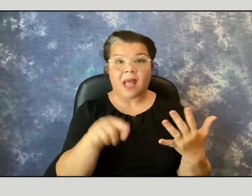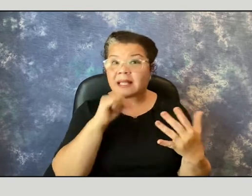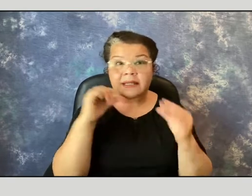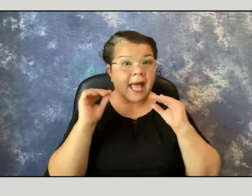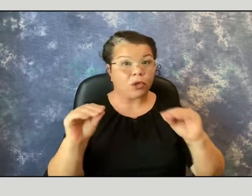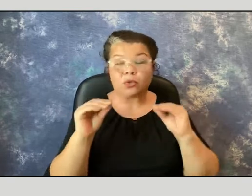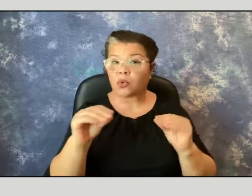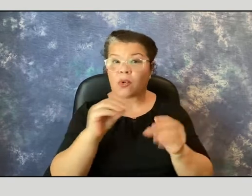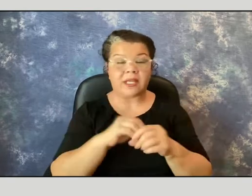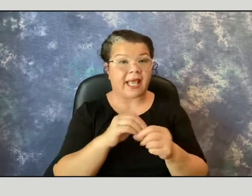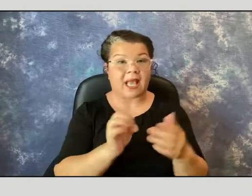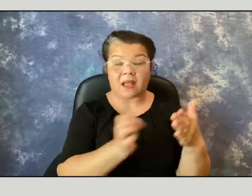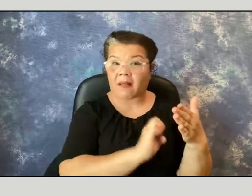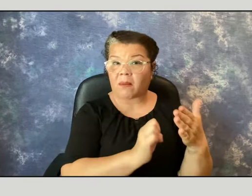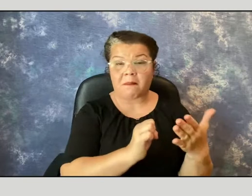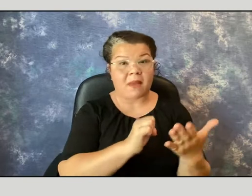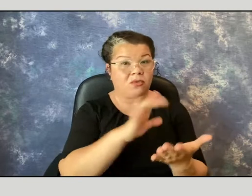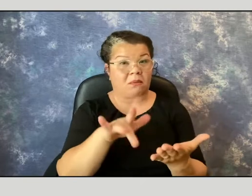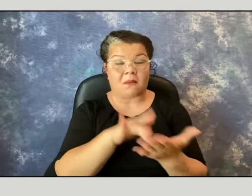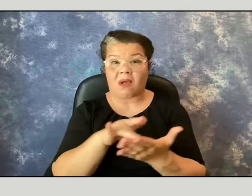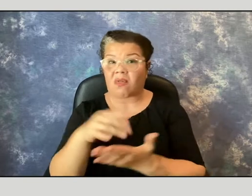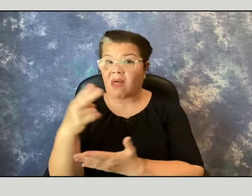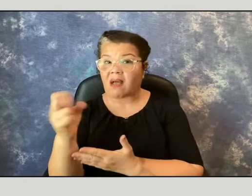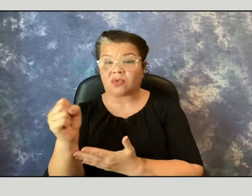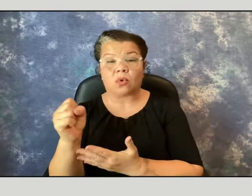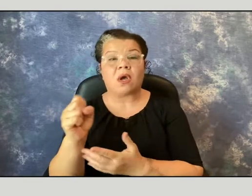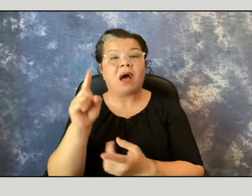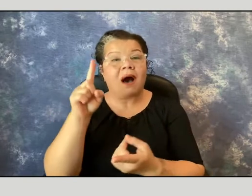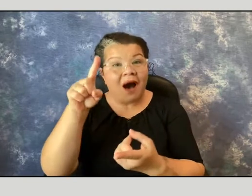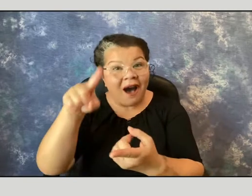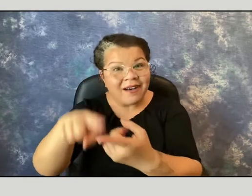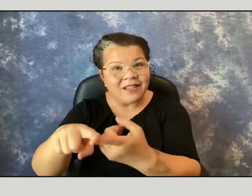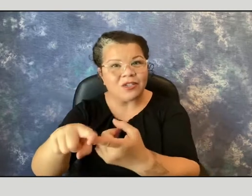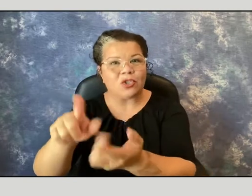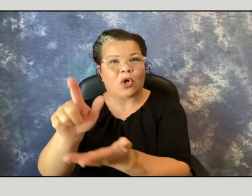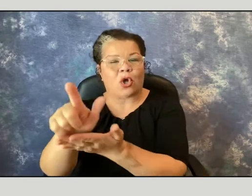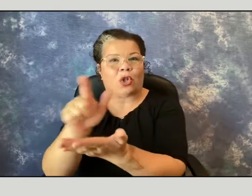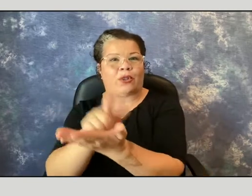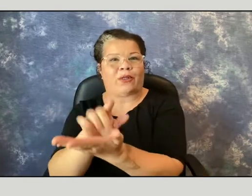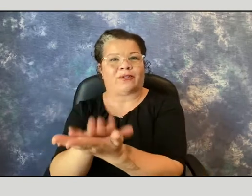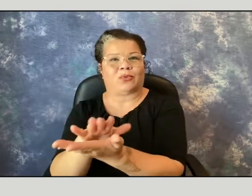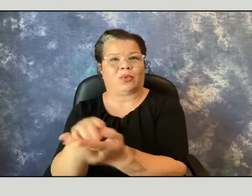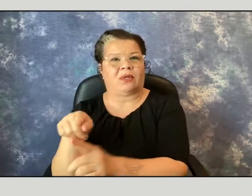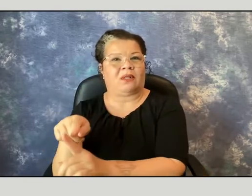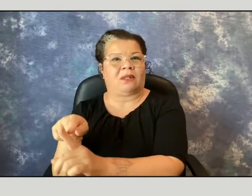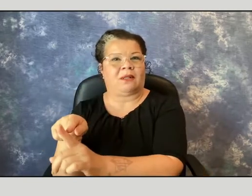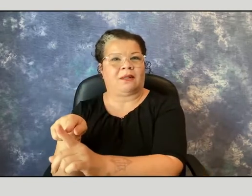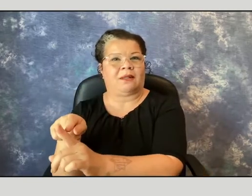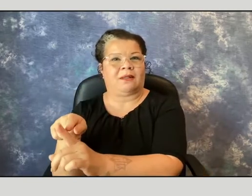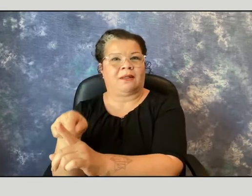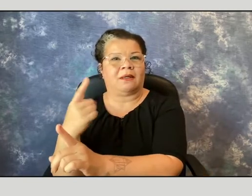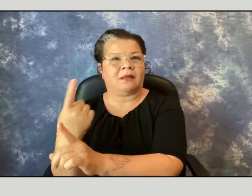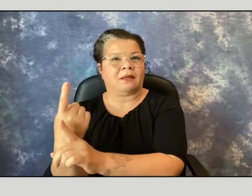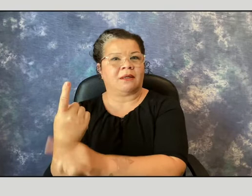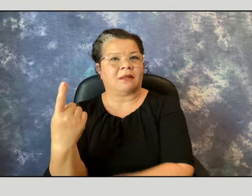grad school, up until law schools. That's one of, I think, something that I've been trying to push for lately is